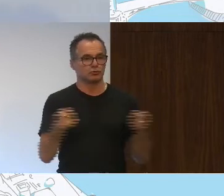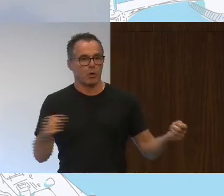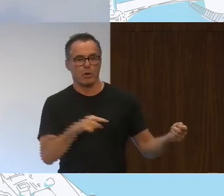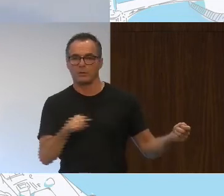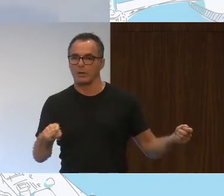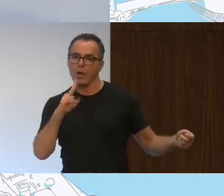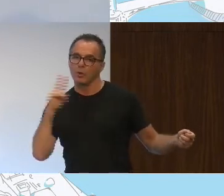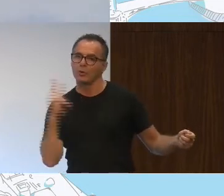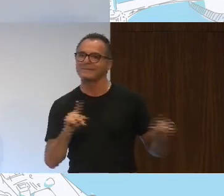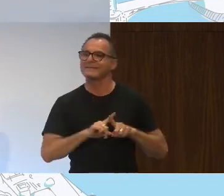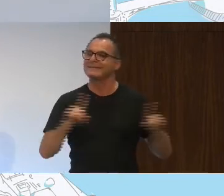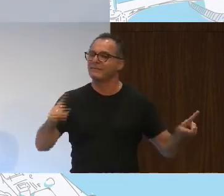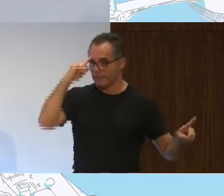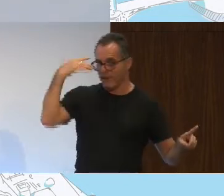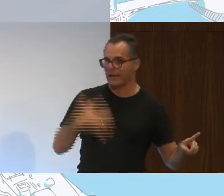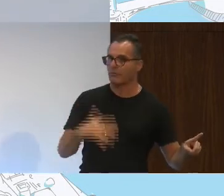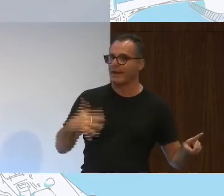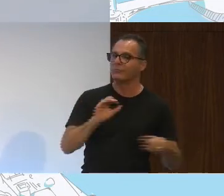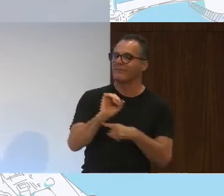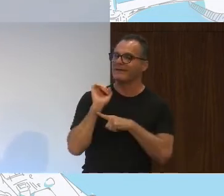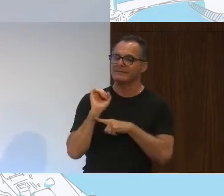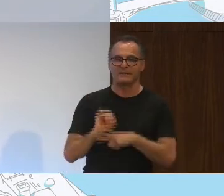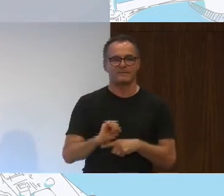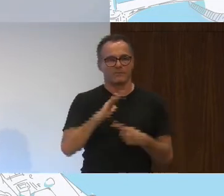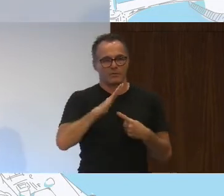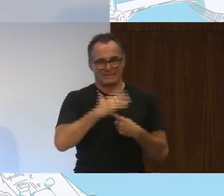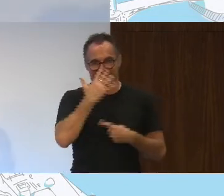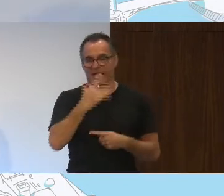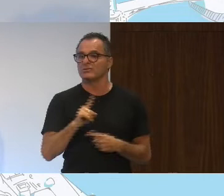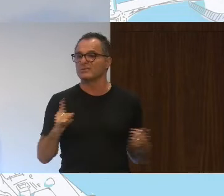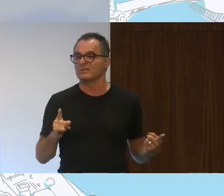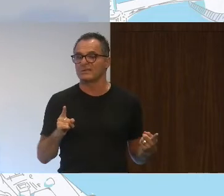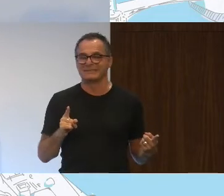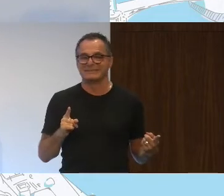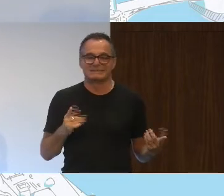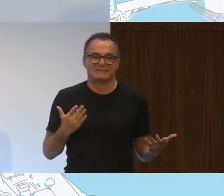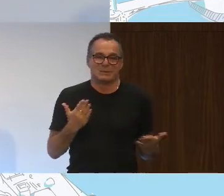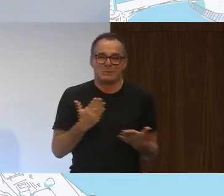migraine preventatives in adolescents, and I think there wasn't much benefit above and beyond placebo